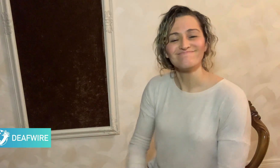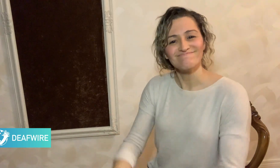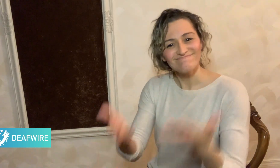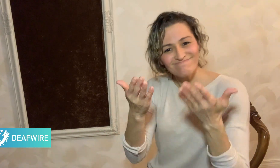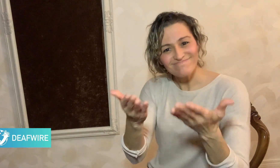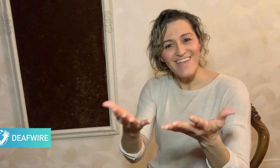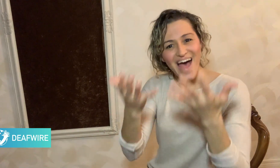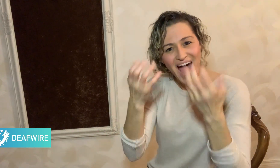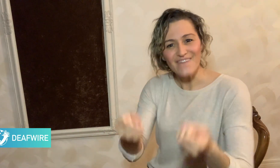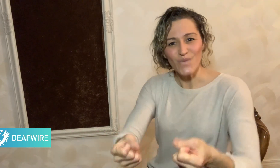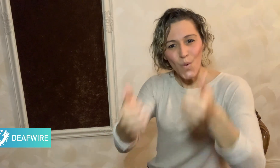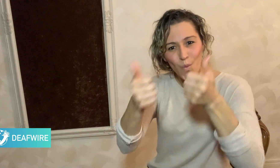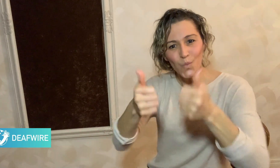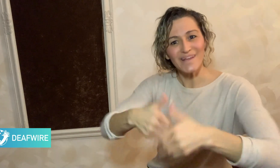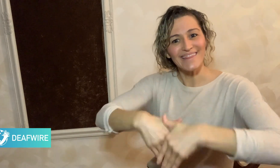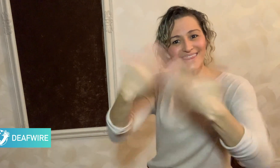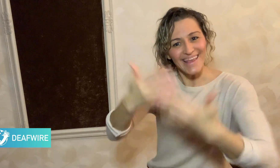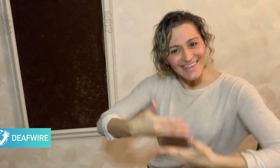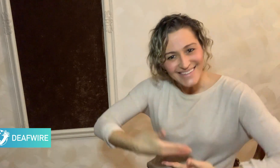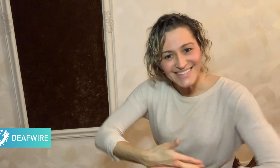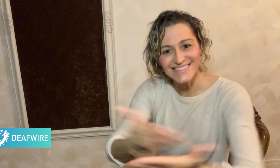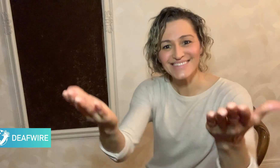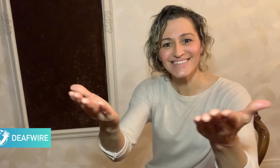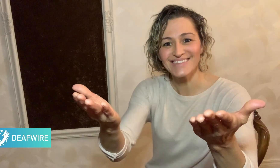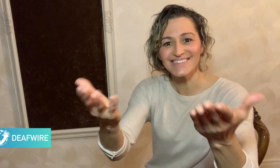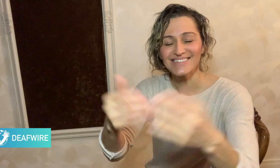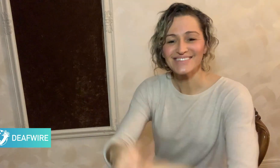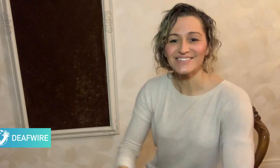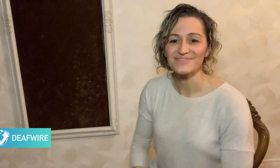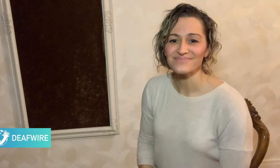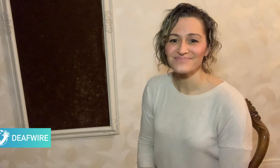Have a great day!